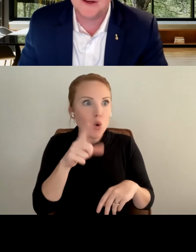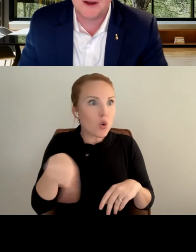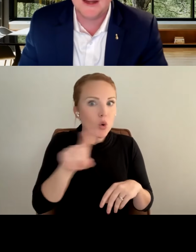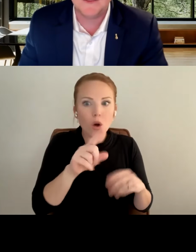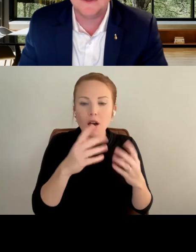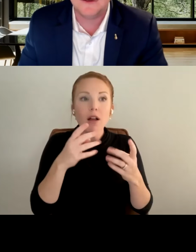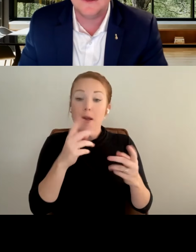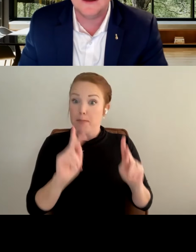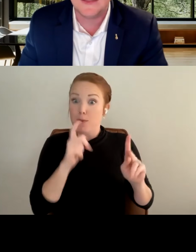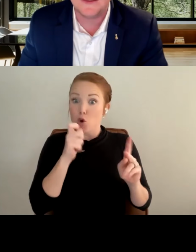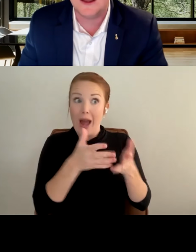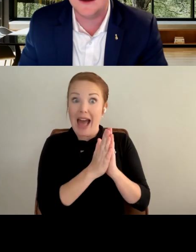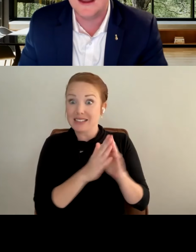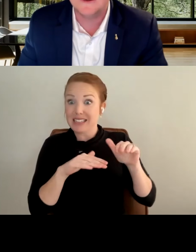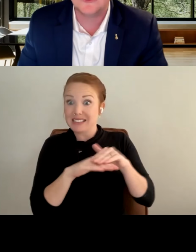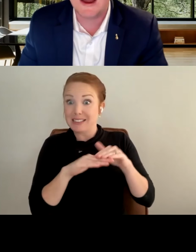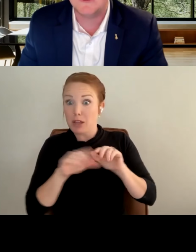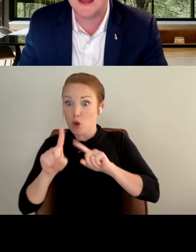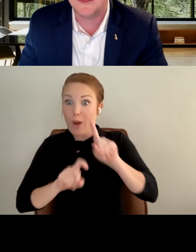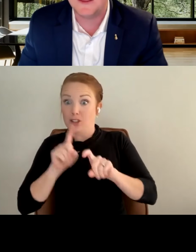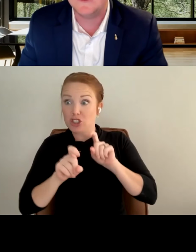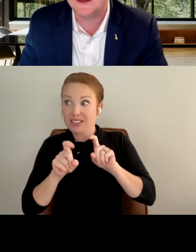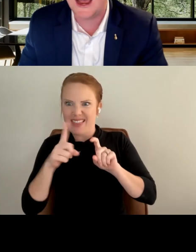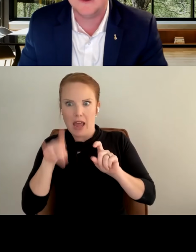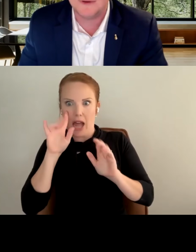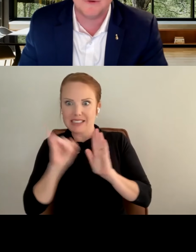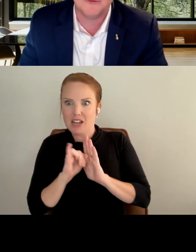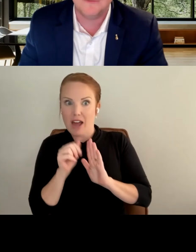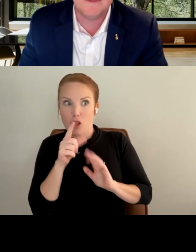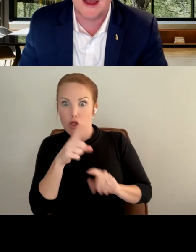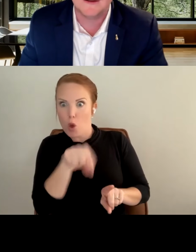a brilliant way to get to to get this done, to try out a lot of things and ask people's feedback.